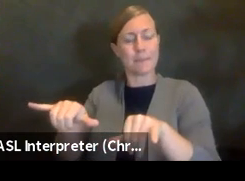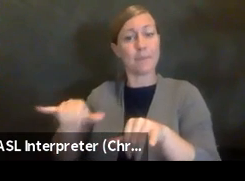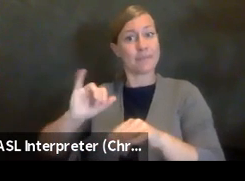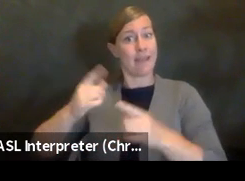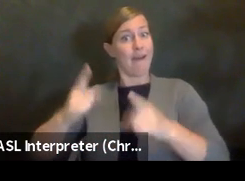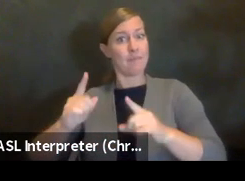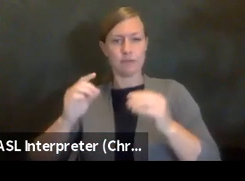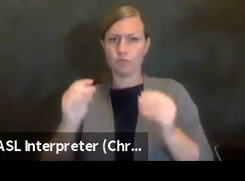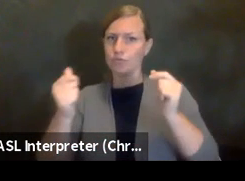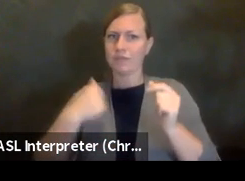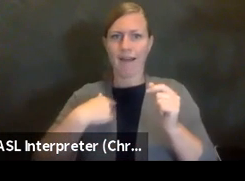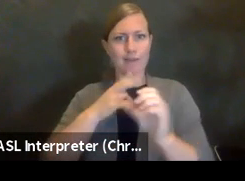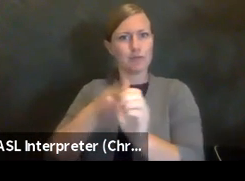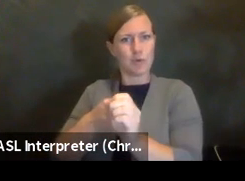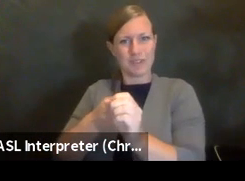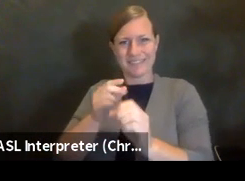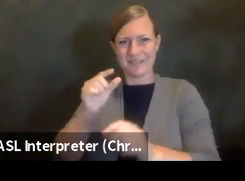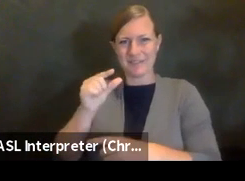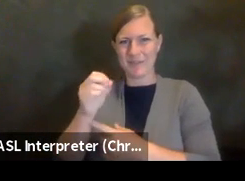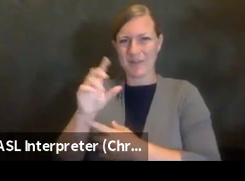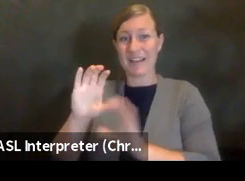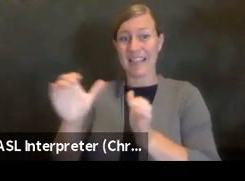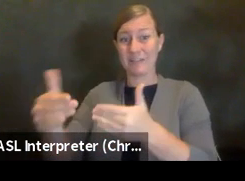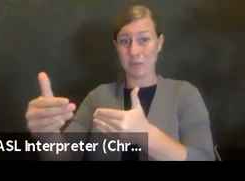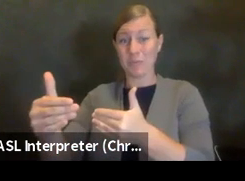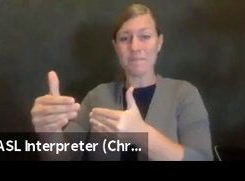Jeff Crawford: I noticed that my root level of Google Drive there was a folder called "Classroom".